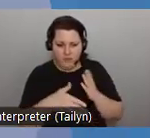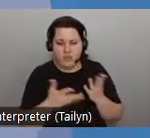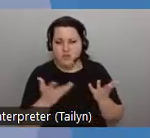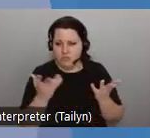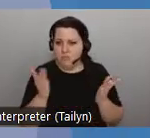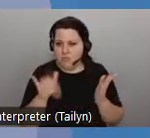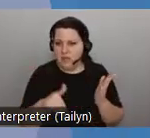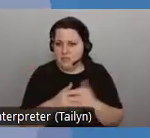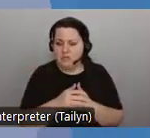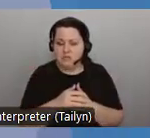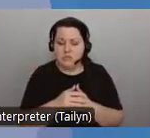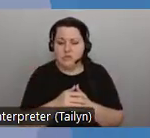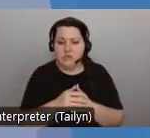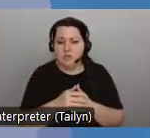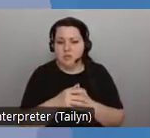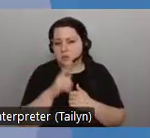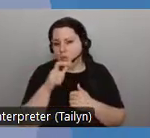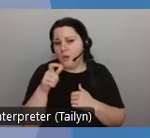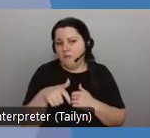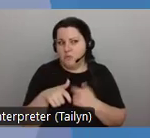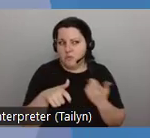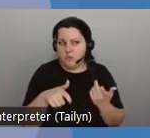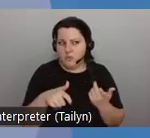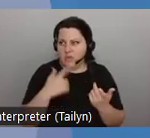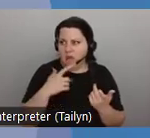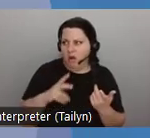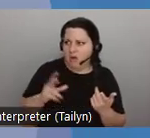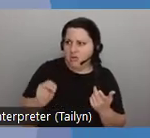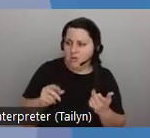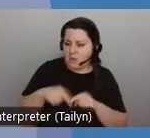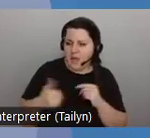or information on where to send the form after completed,